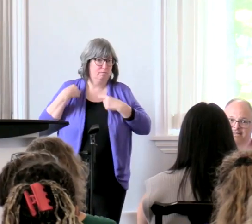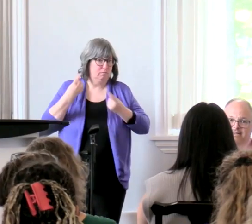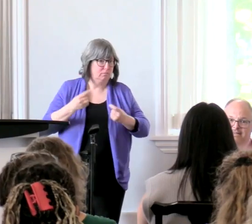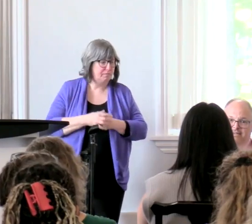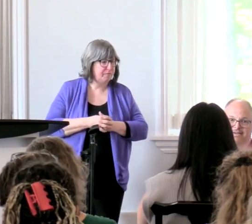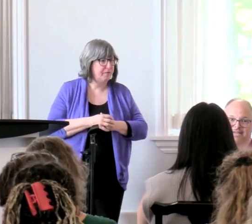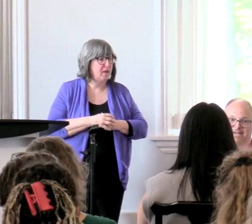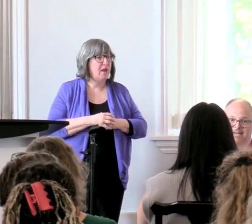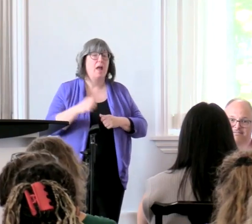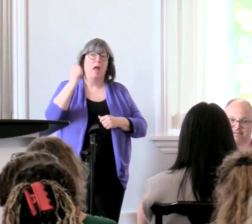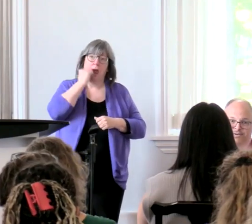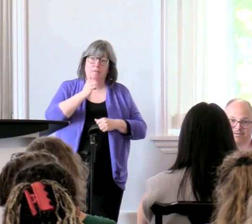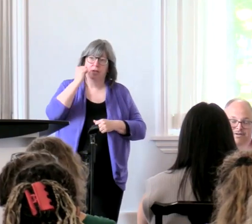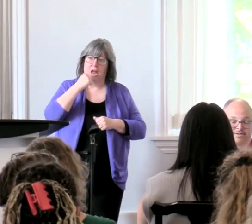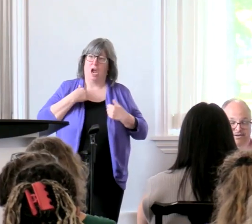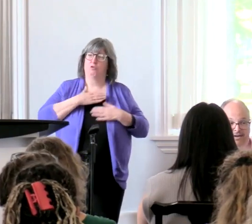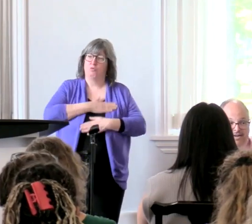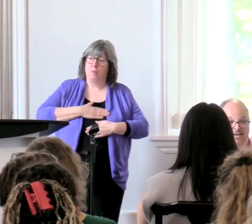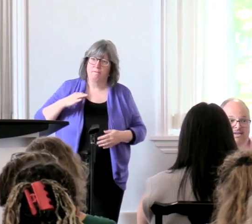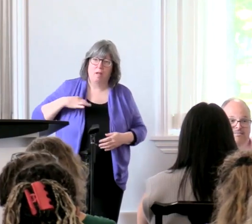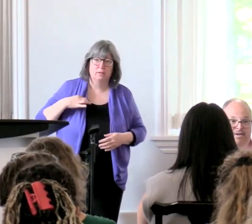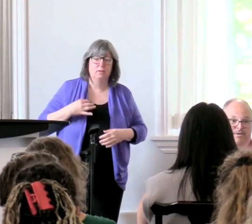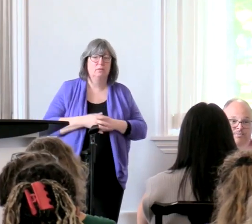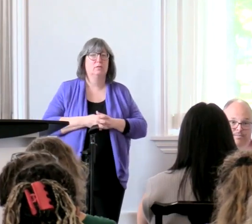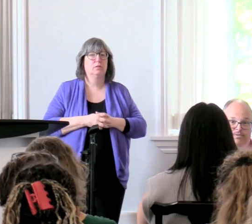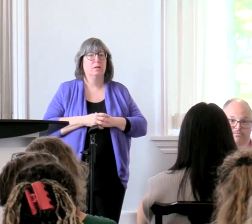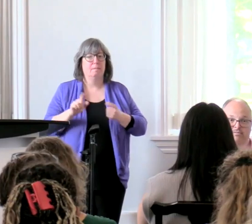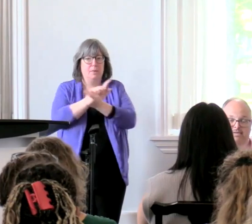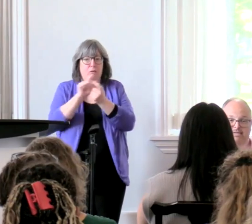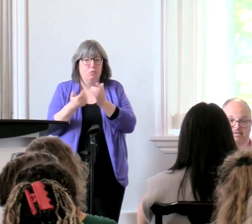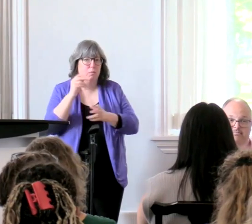Everyday I enjoy volunteering, meeting new people,